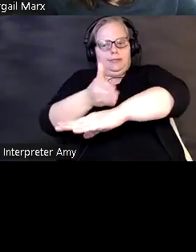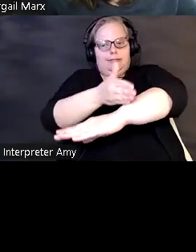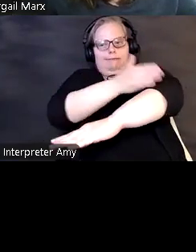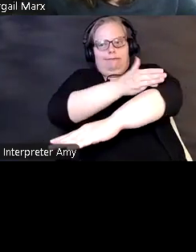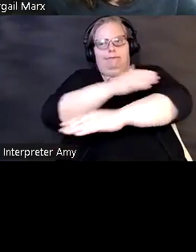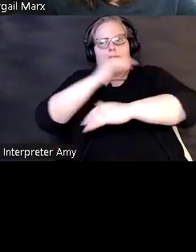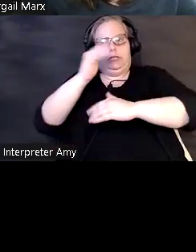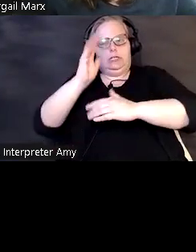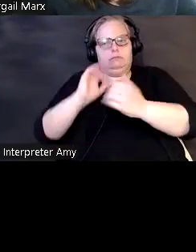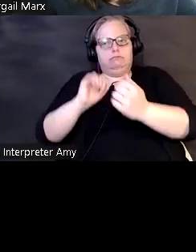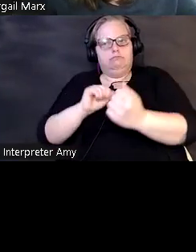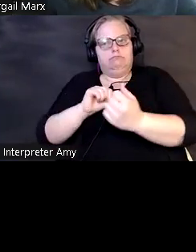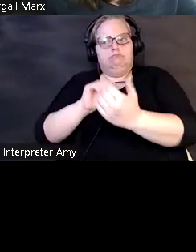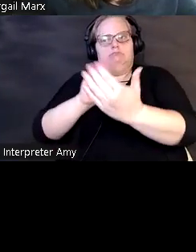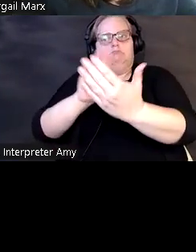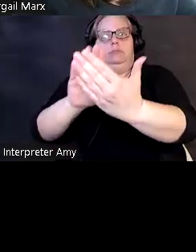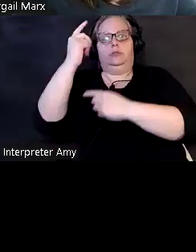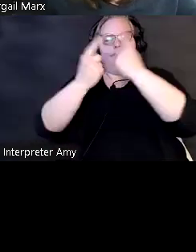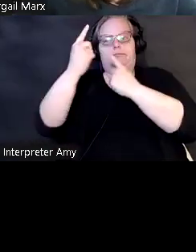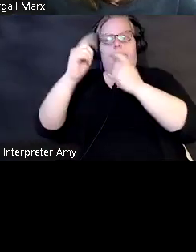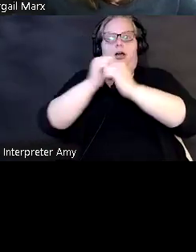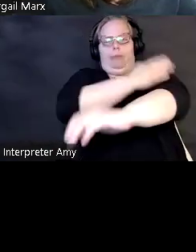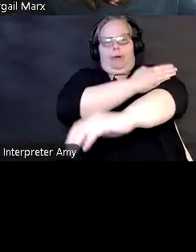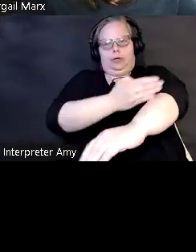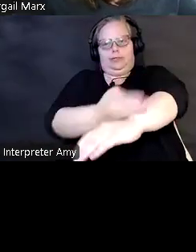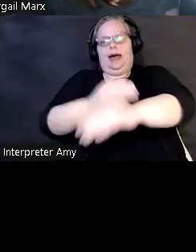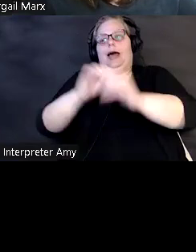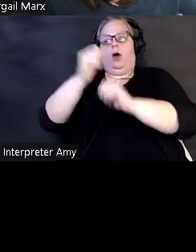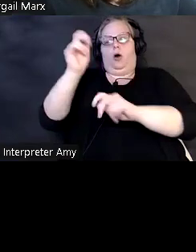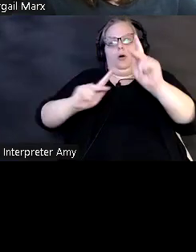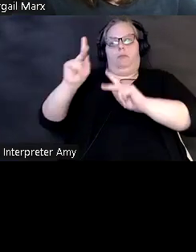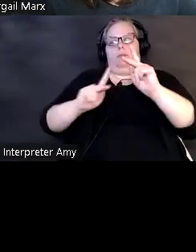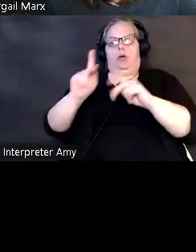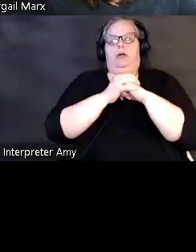some of the ways they've communicated. When we think about assessment tools,